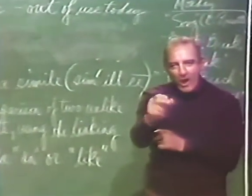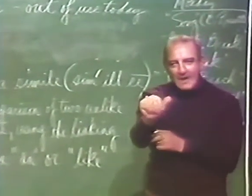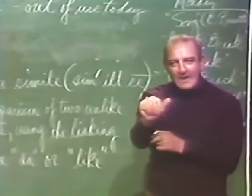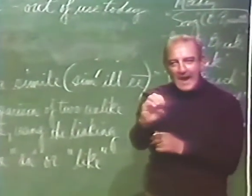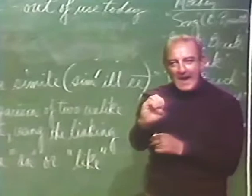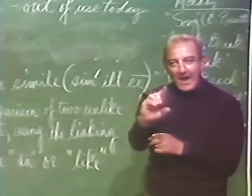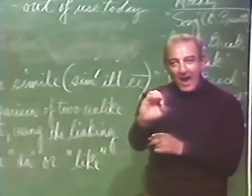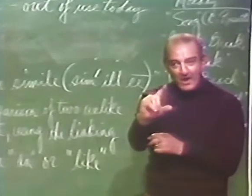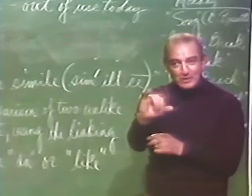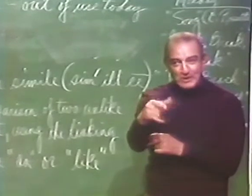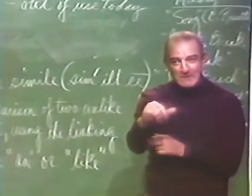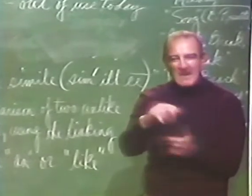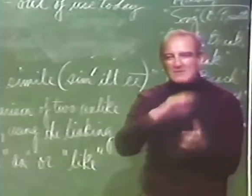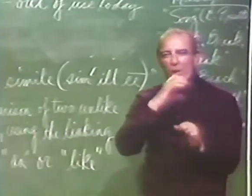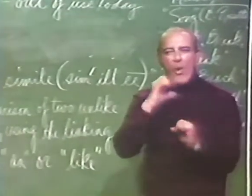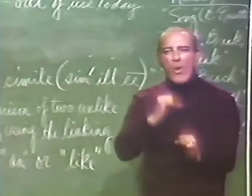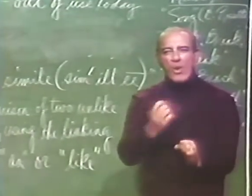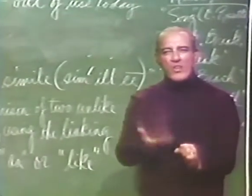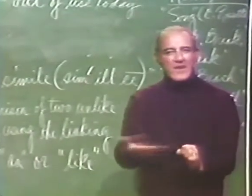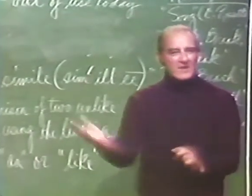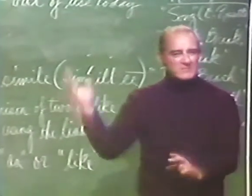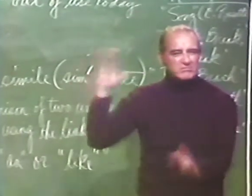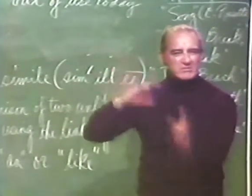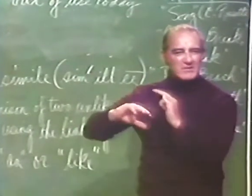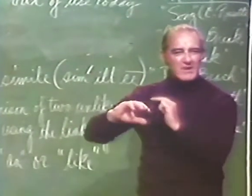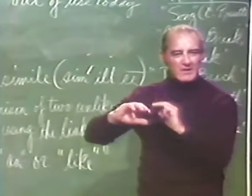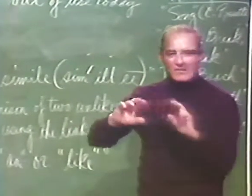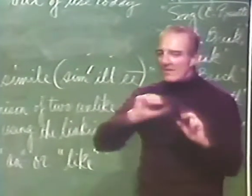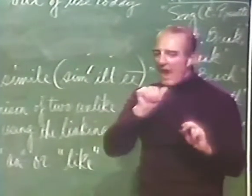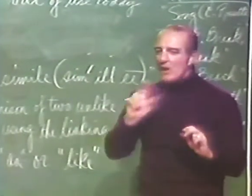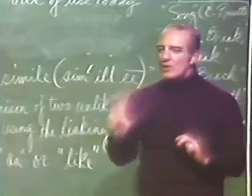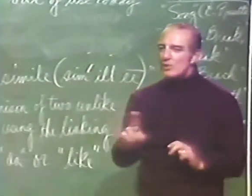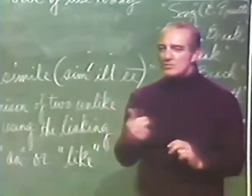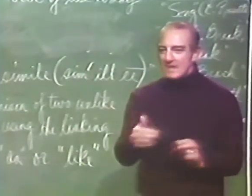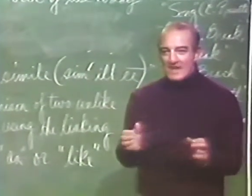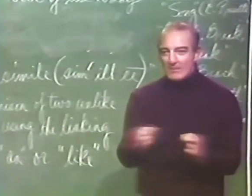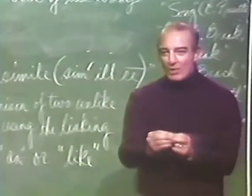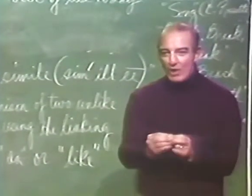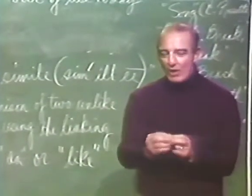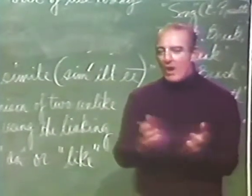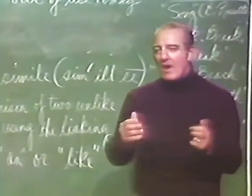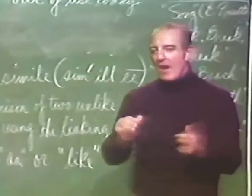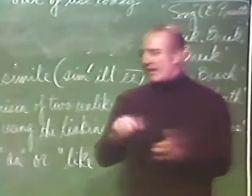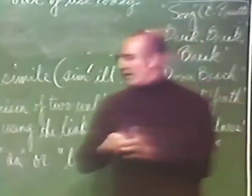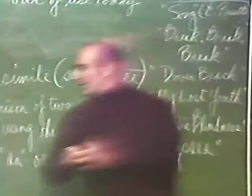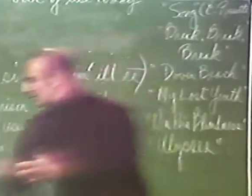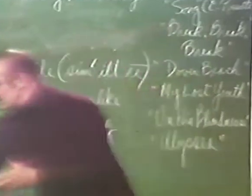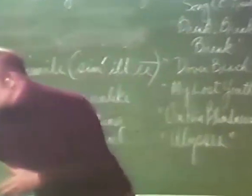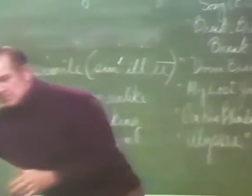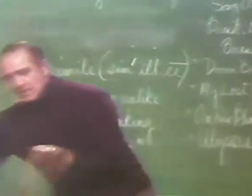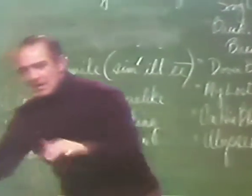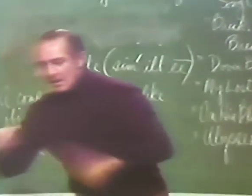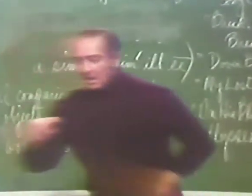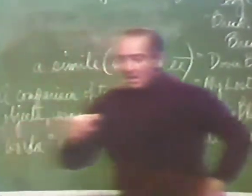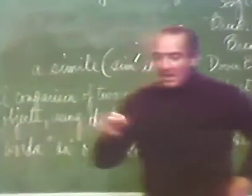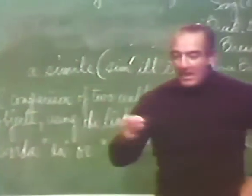CALLED "ARCHAEOLOGY." MEANS OLD THINGS... NOT USED ANYMORE.